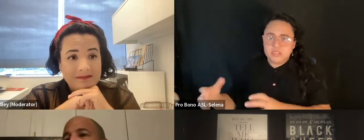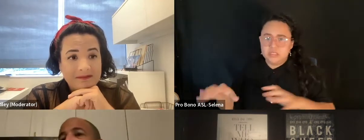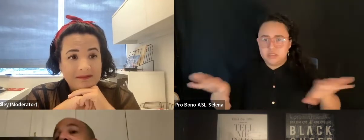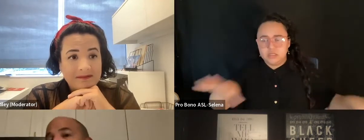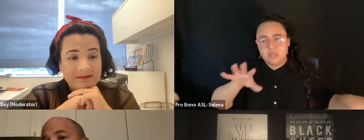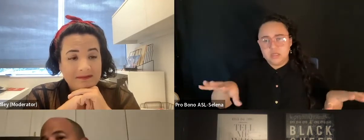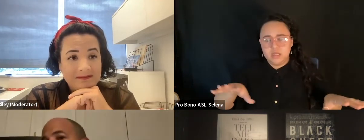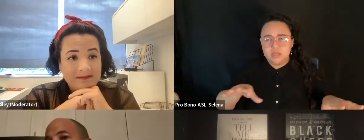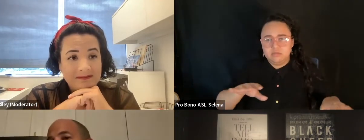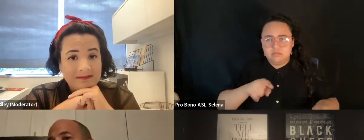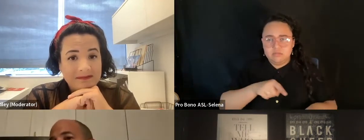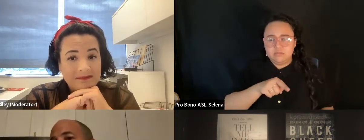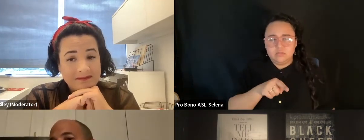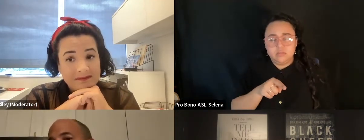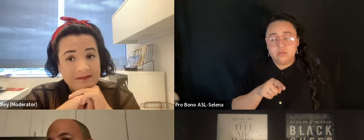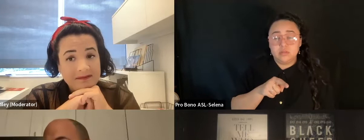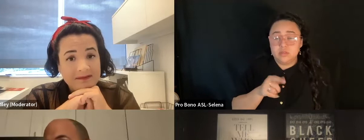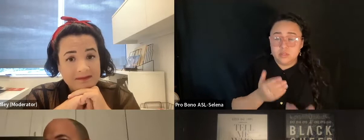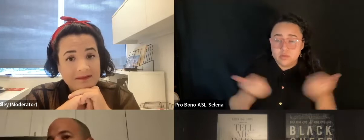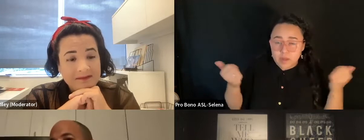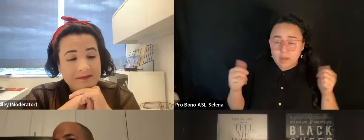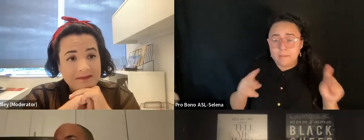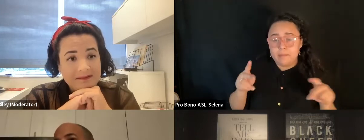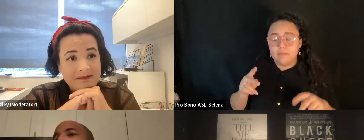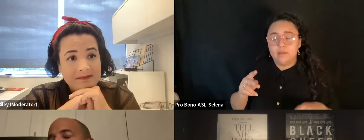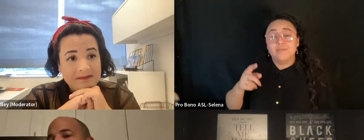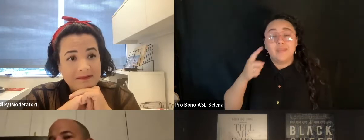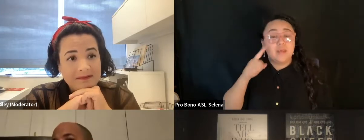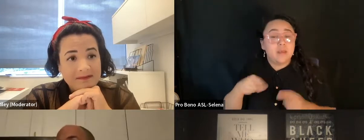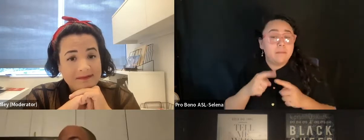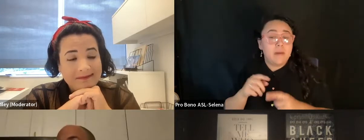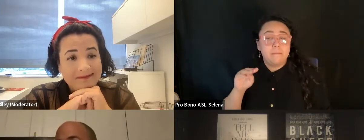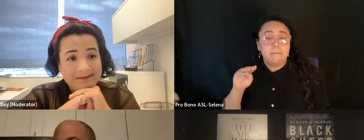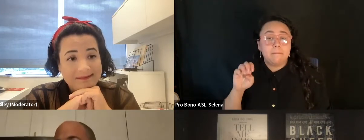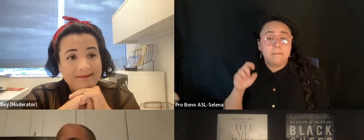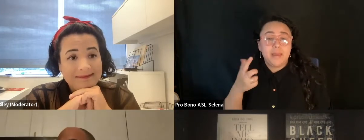how divisive she was and is.